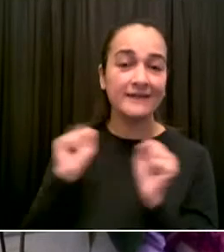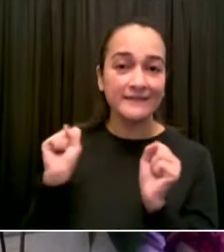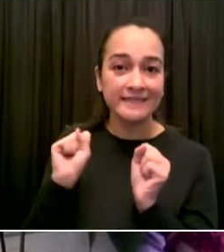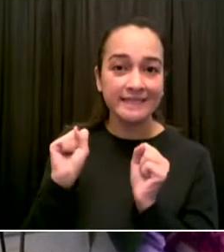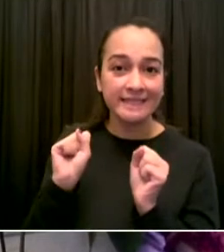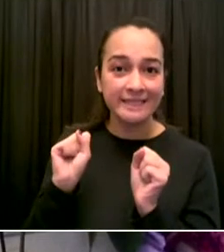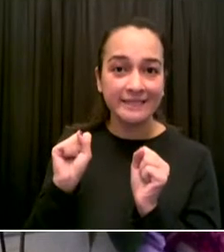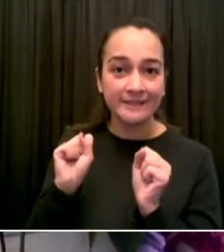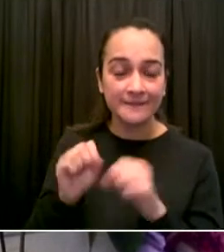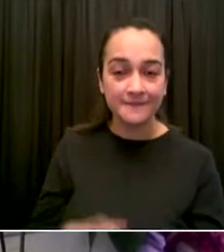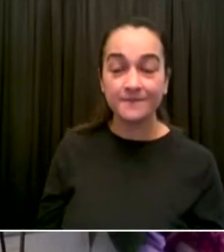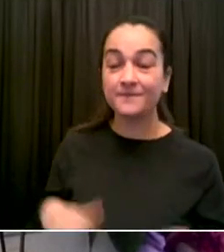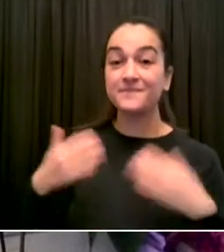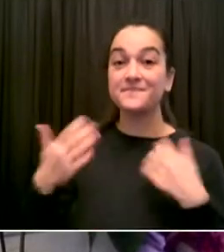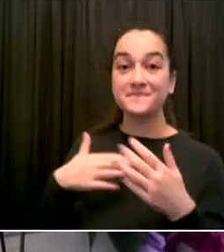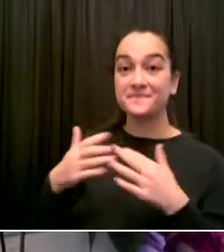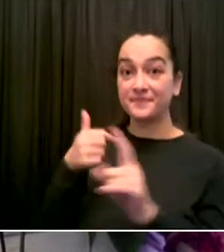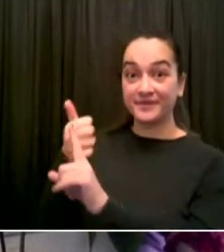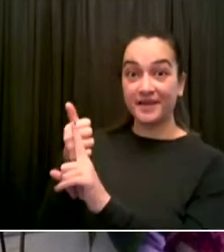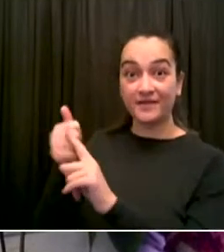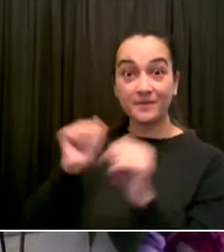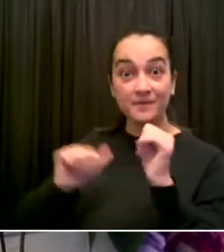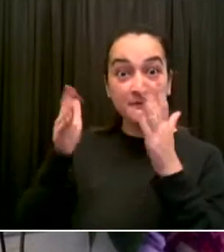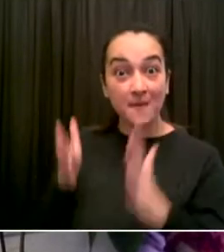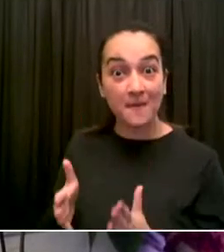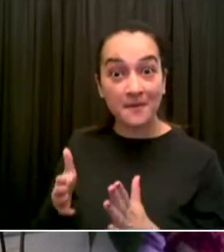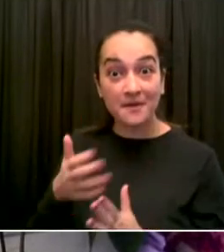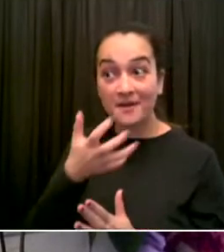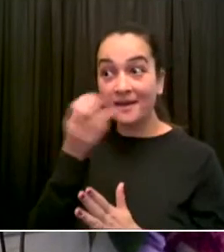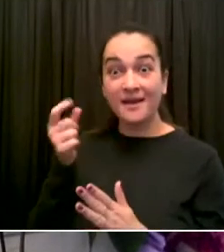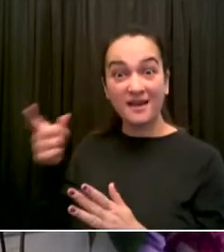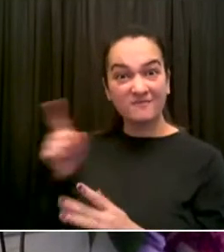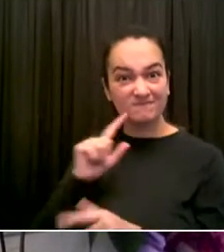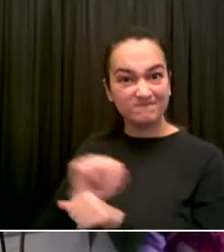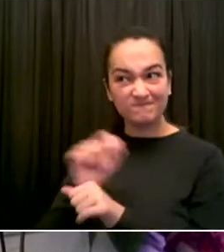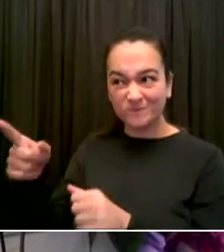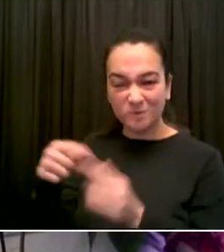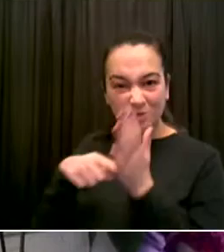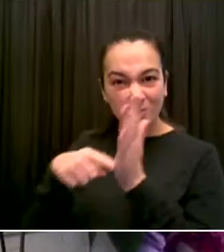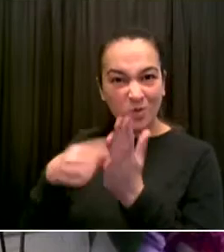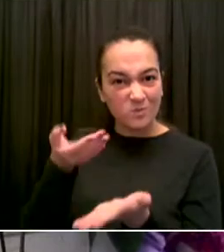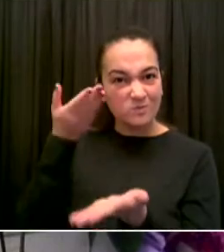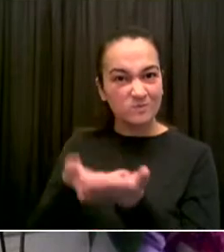WHAT YOU ARE DOING IS NA ACT OF GENEROSITY, BECSAUE BEING IN